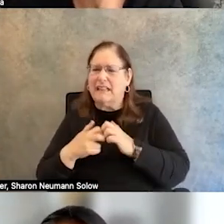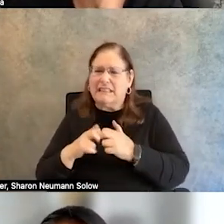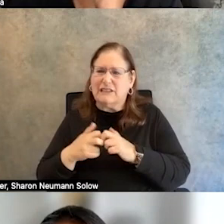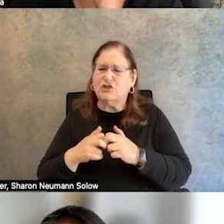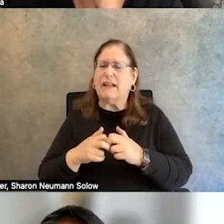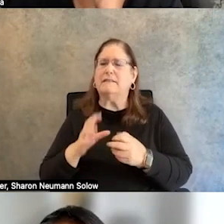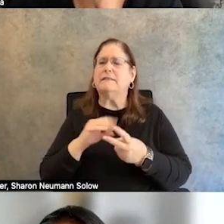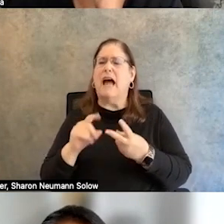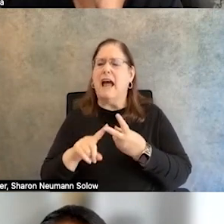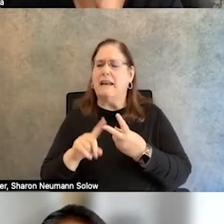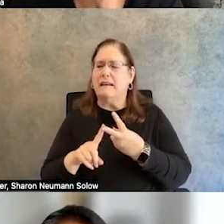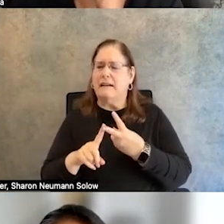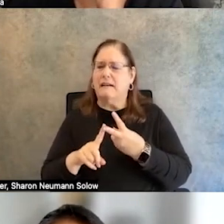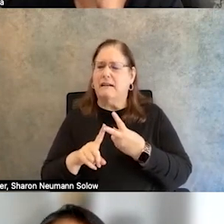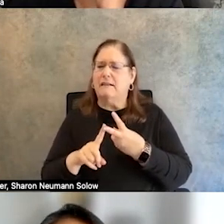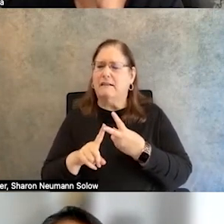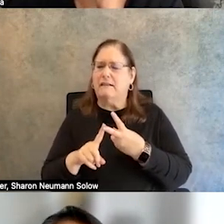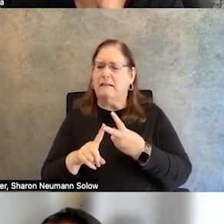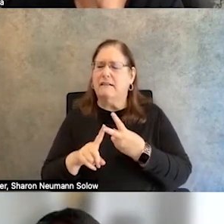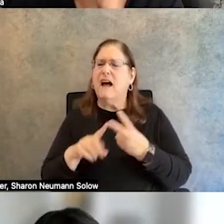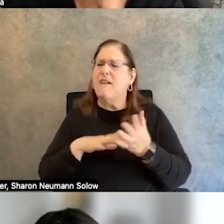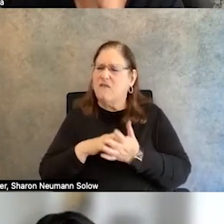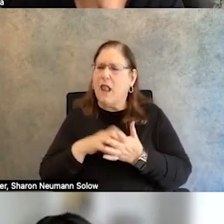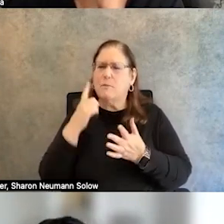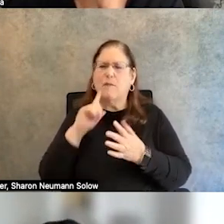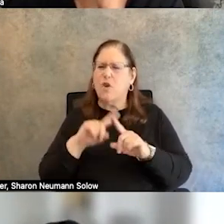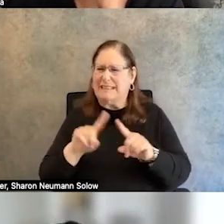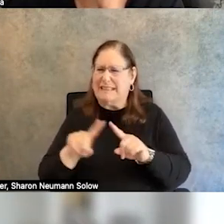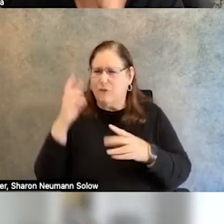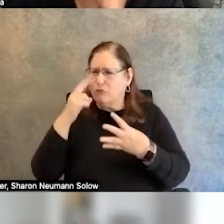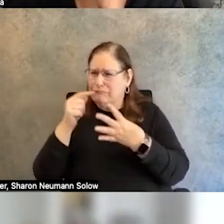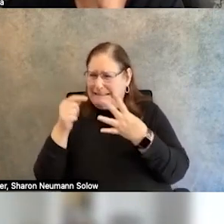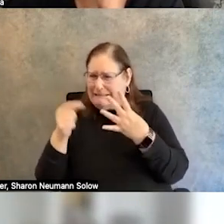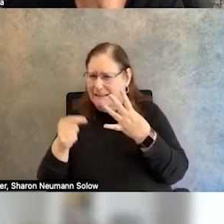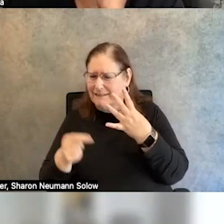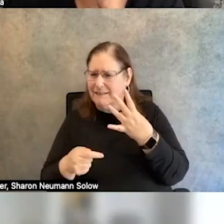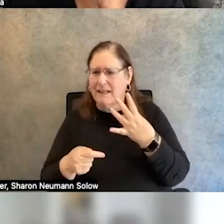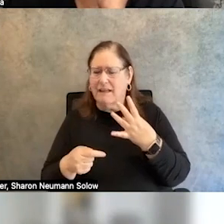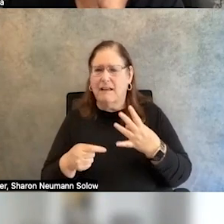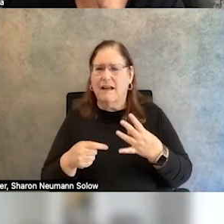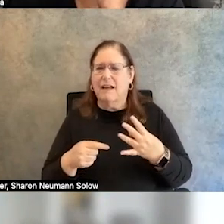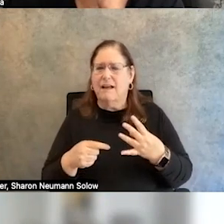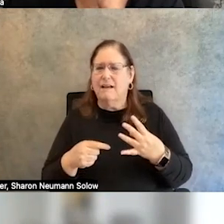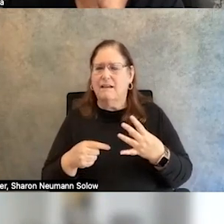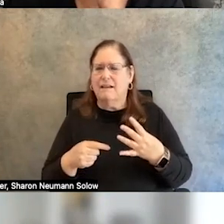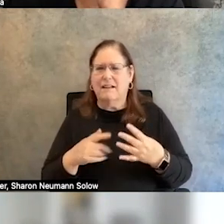and vulnerable for a number of reasons. It doesn't make sense to me that they wouldn't be eligible